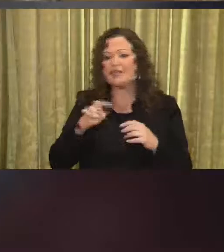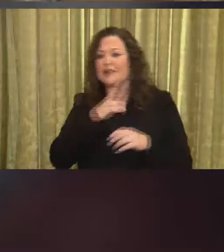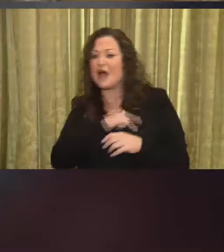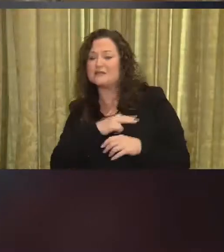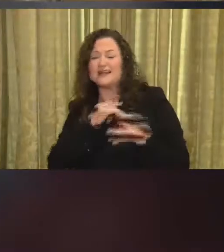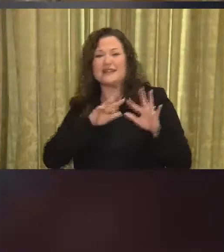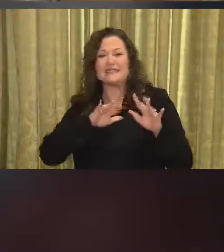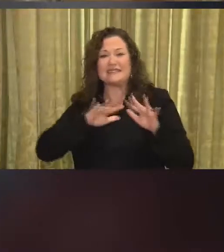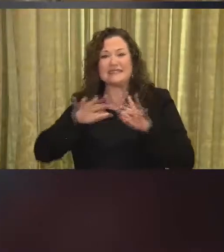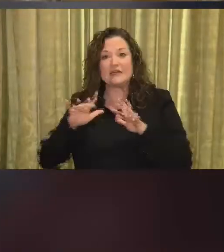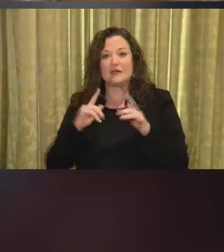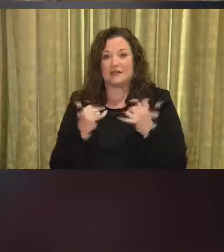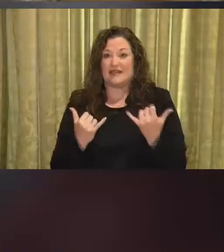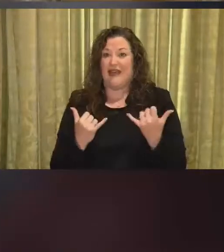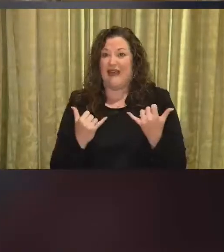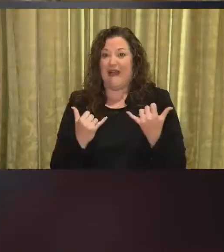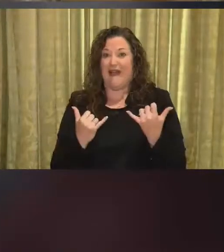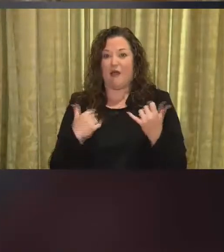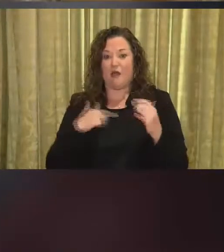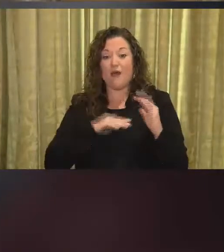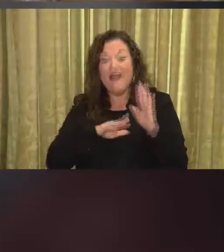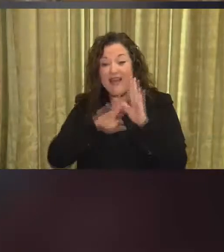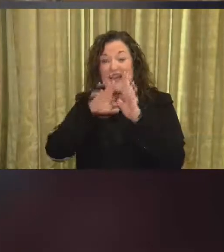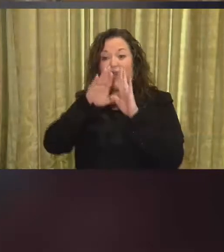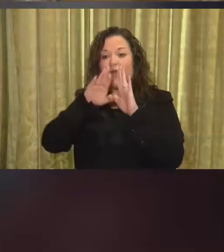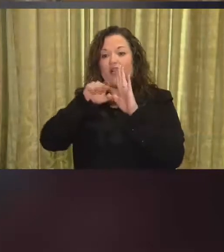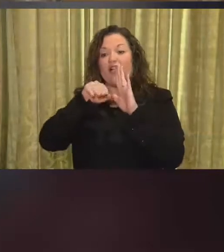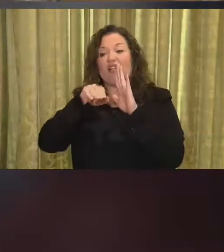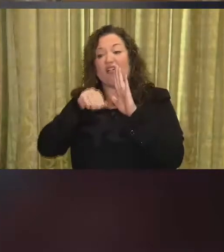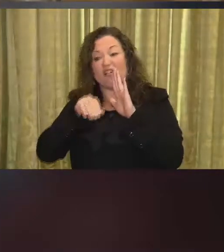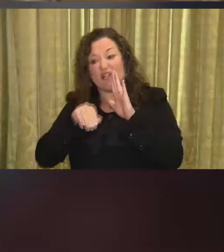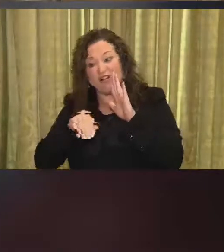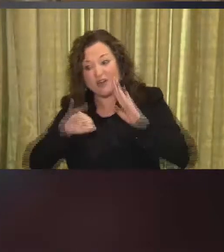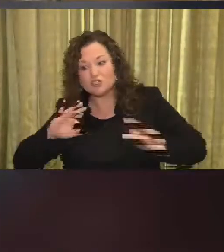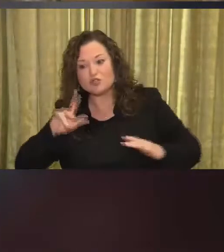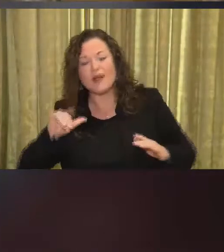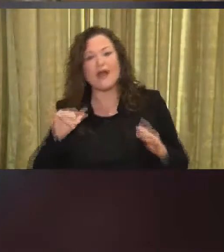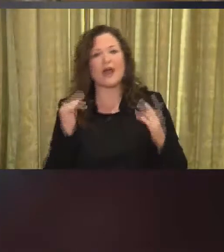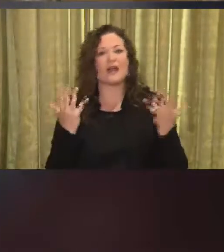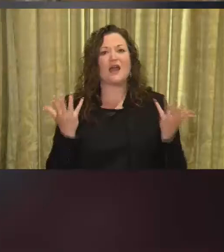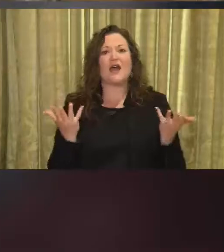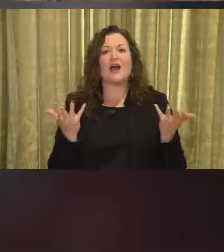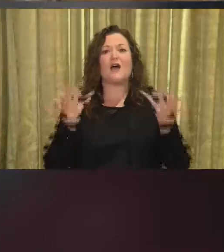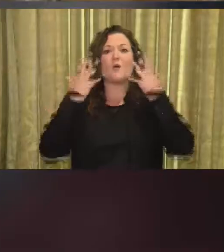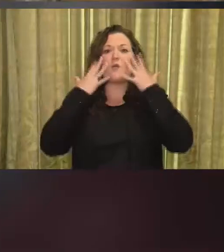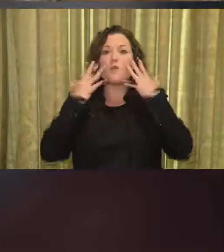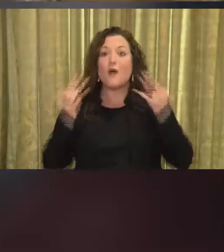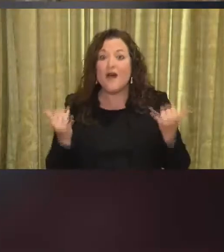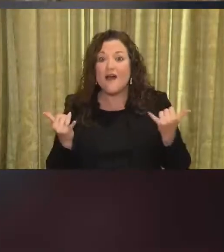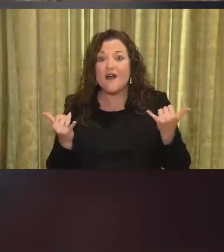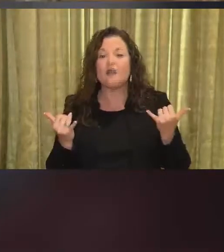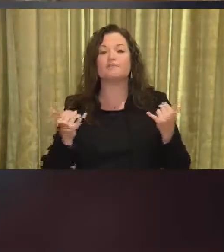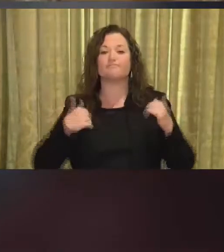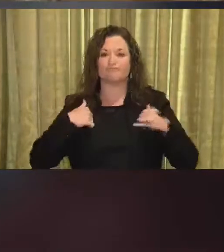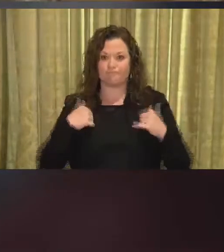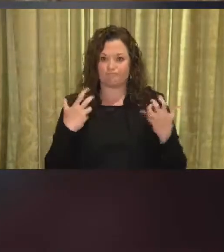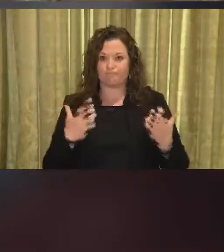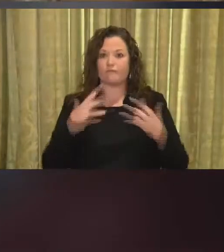we are losing ground in July. Why is that the case? And let me talk today about